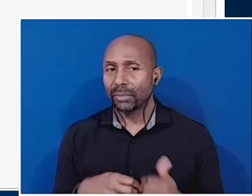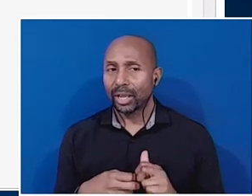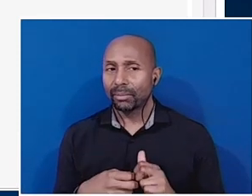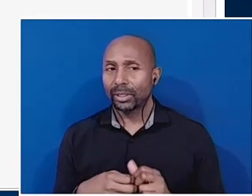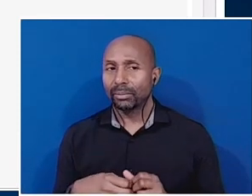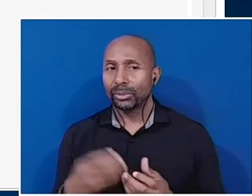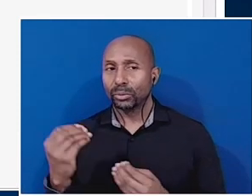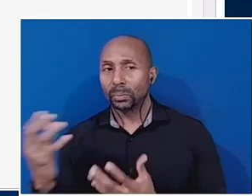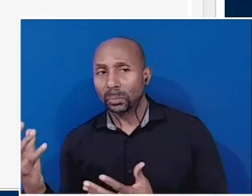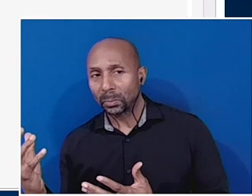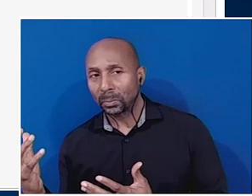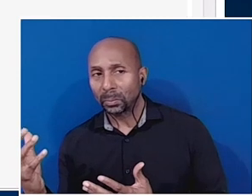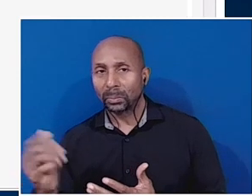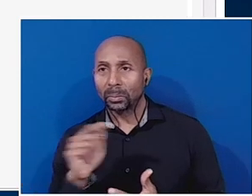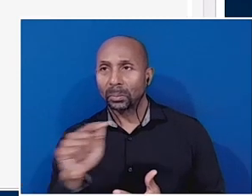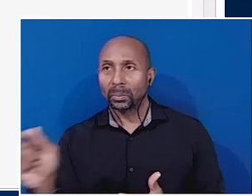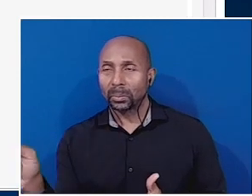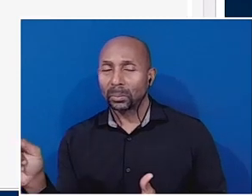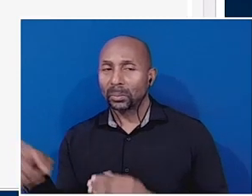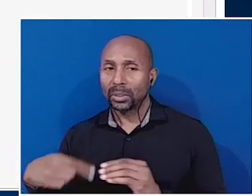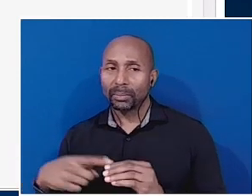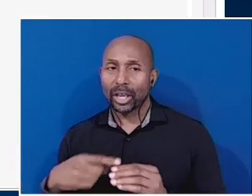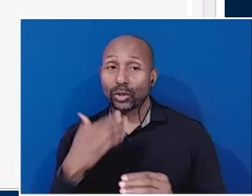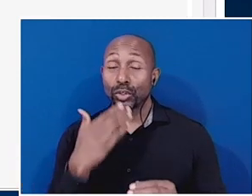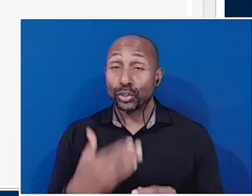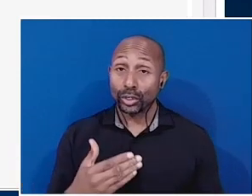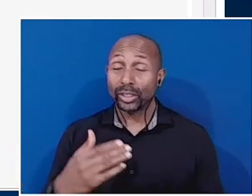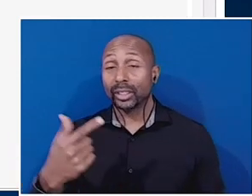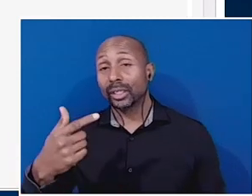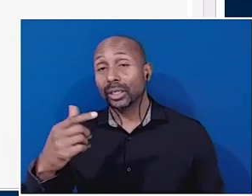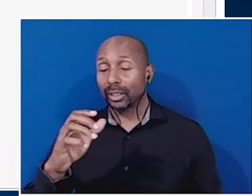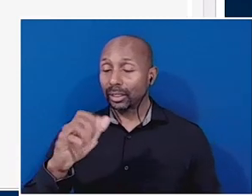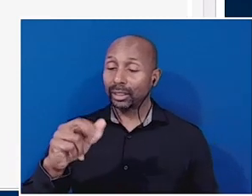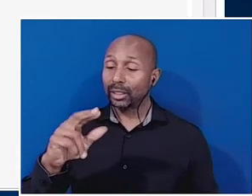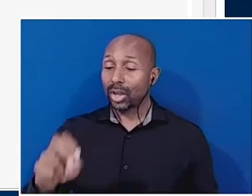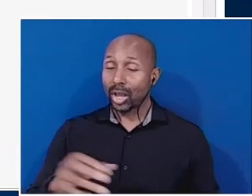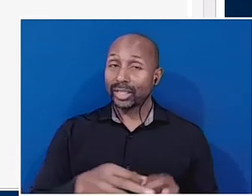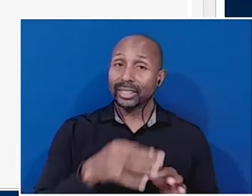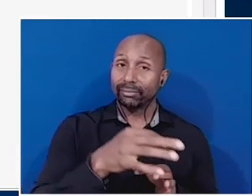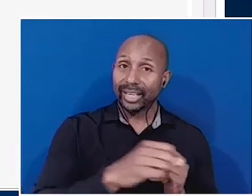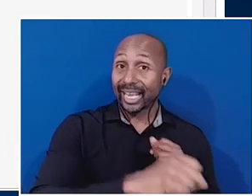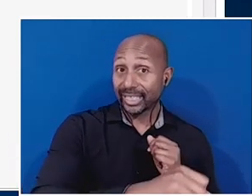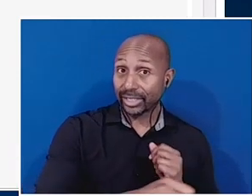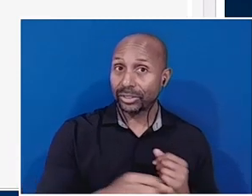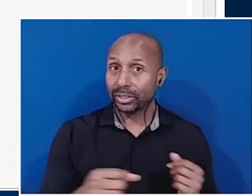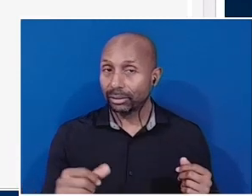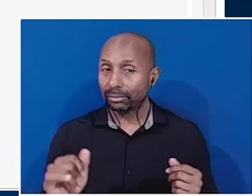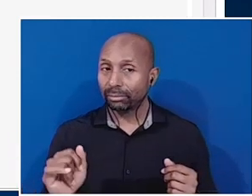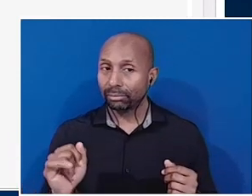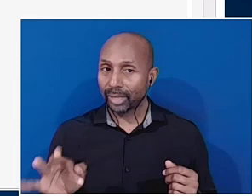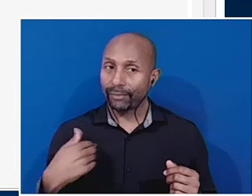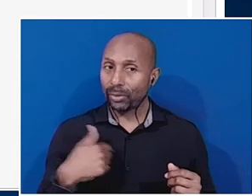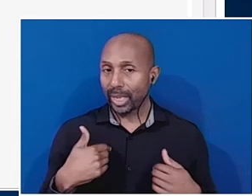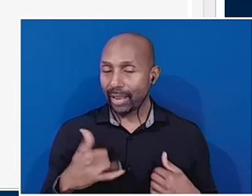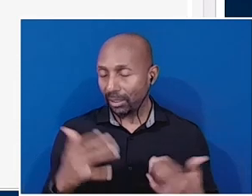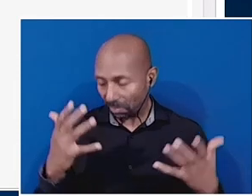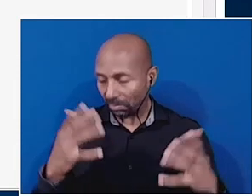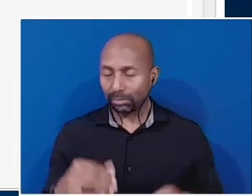bodies about good cause extensions if we have them. But, I mean, I've never gotten